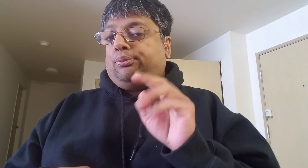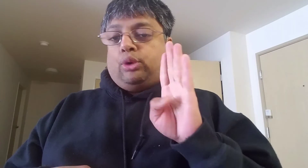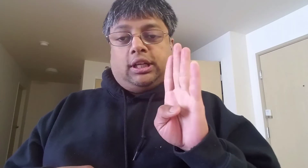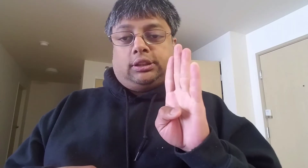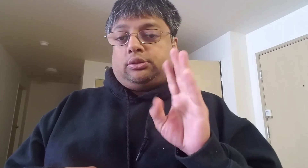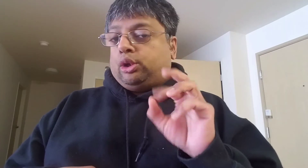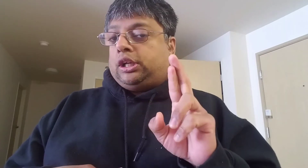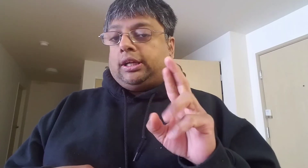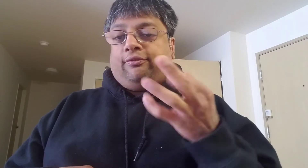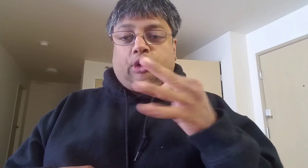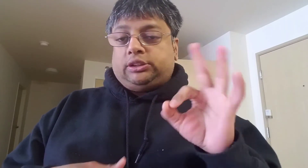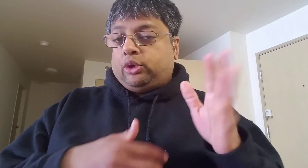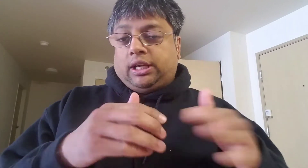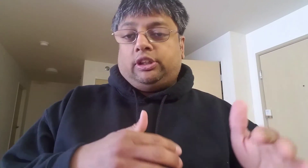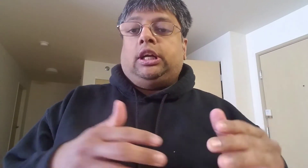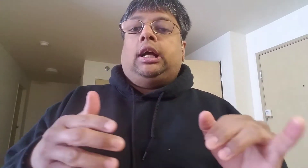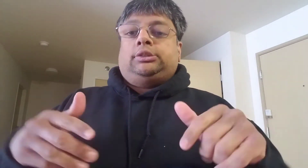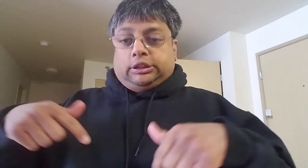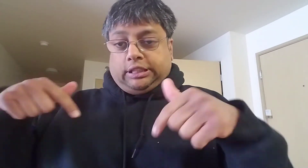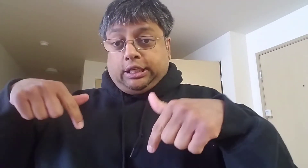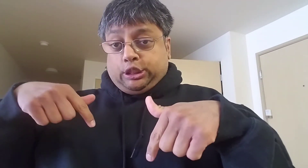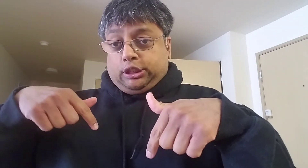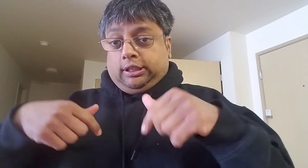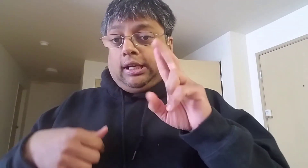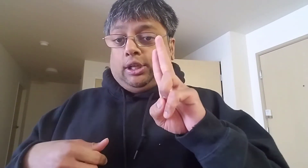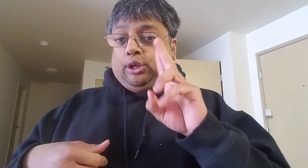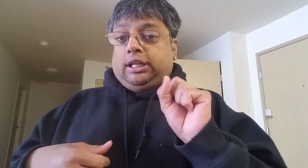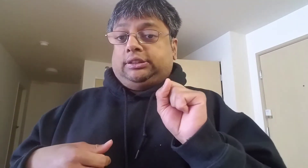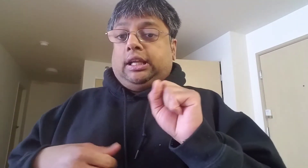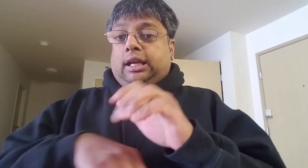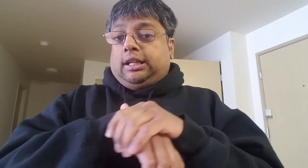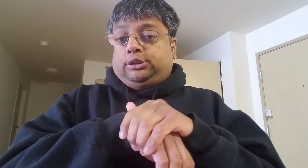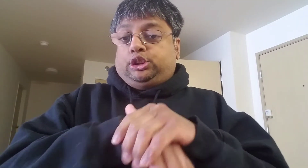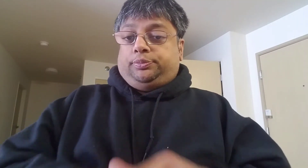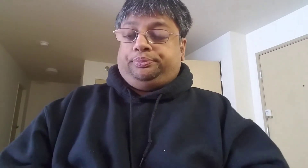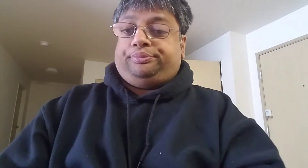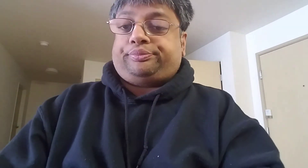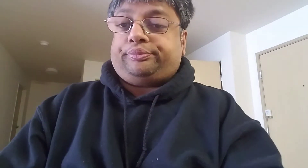Not doing British, or French, (Sign Language) or whatever... Here (USA) English (ASL).